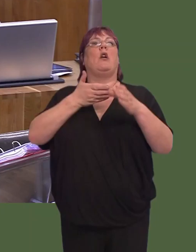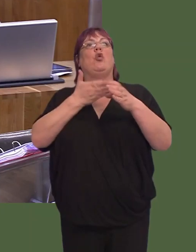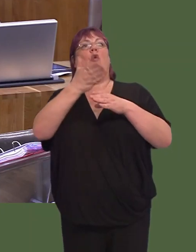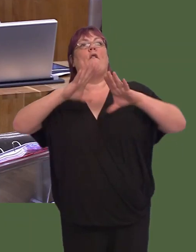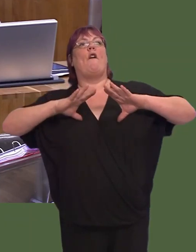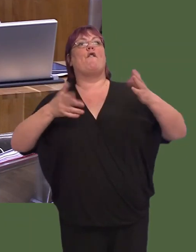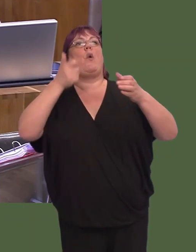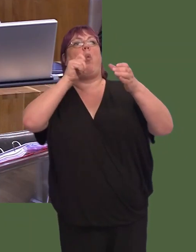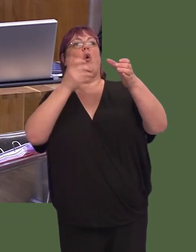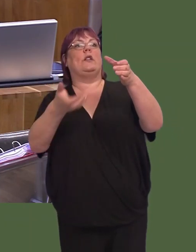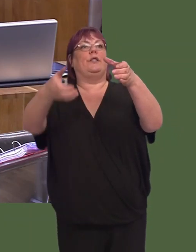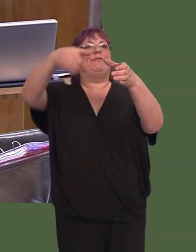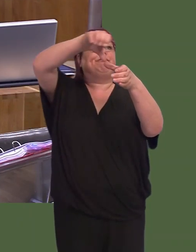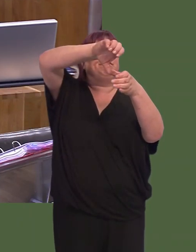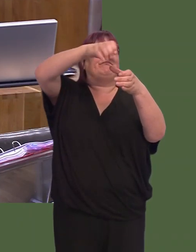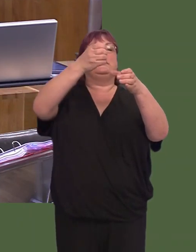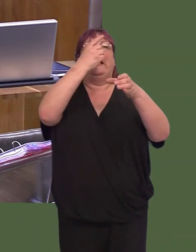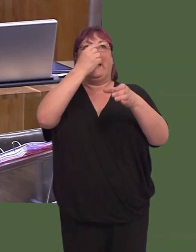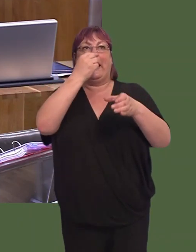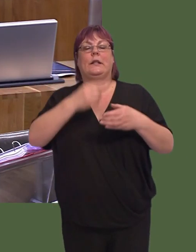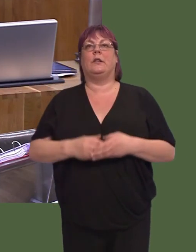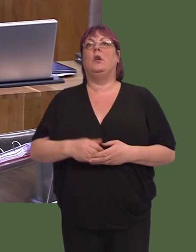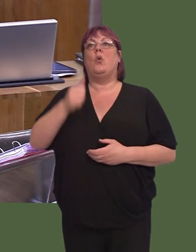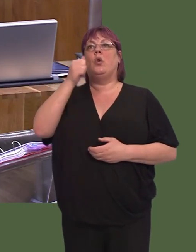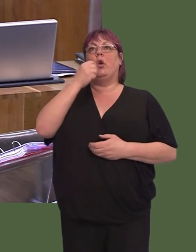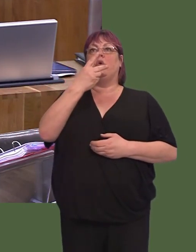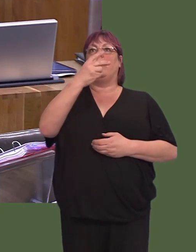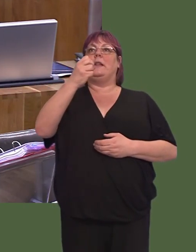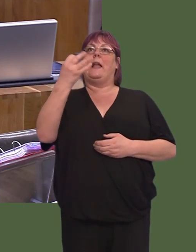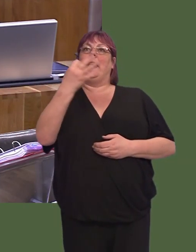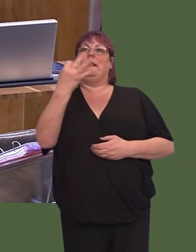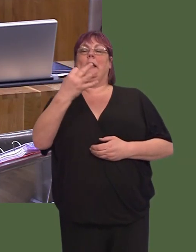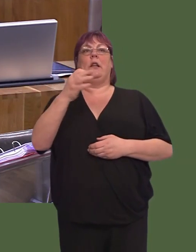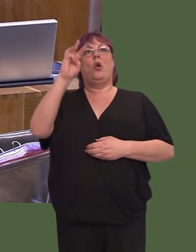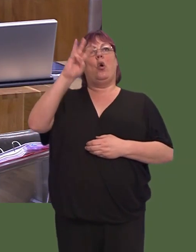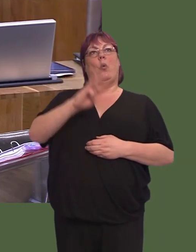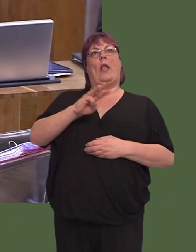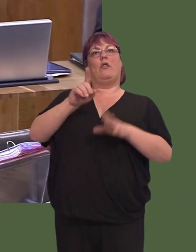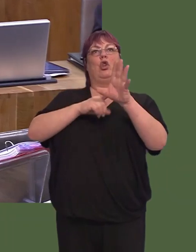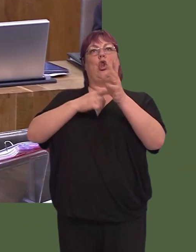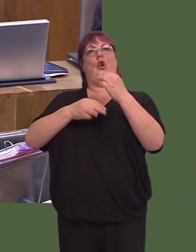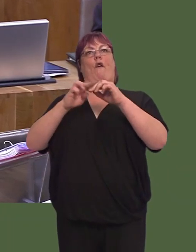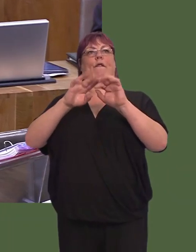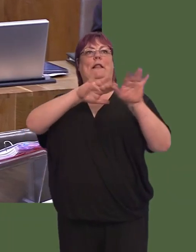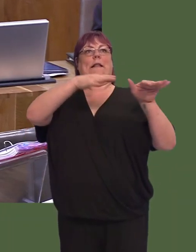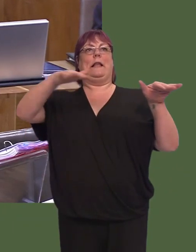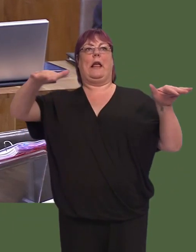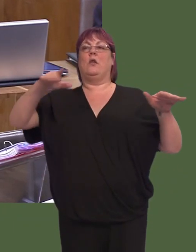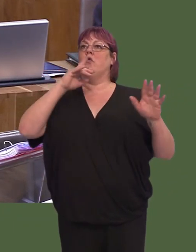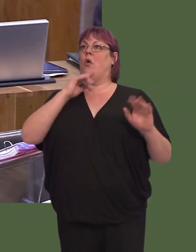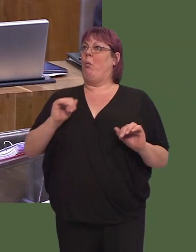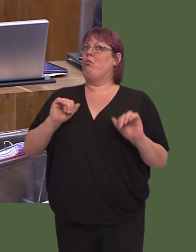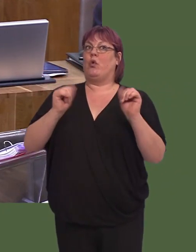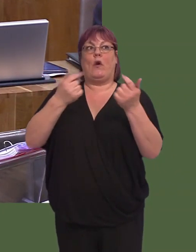The Member will be well aware that 2018 is Wales's Year of the Sea, so it's very timely to act to protect our natural assets by taking further action of this sort.